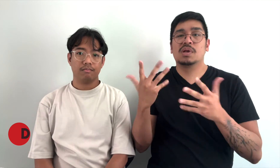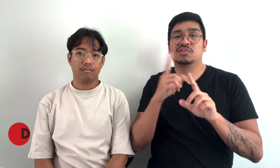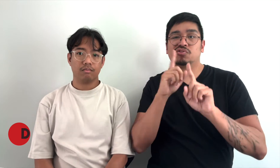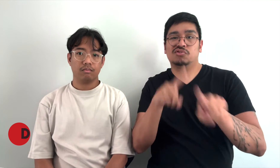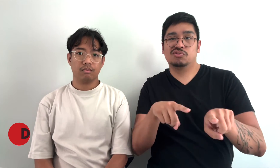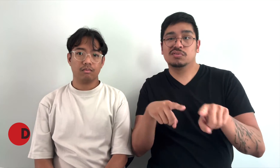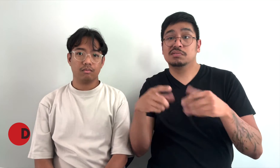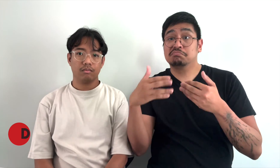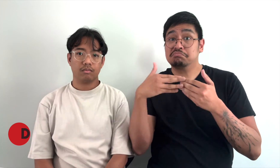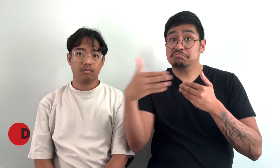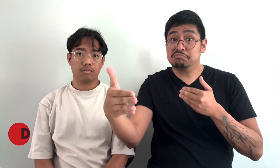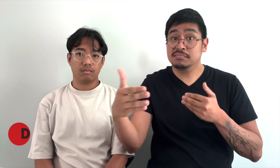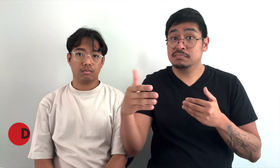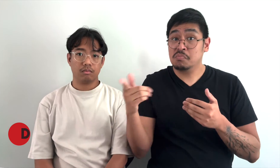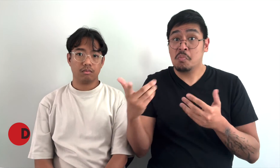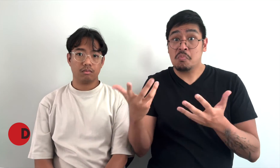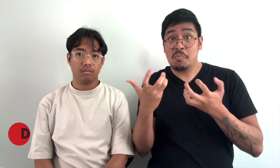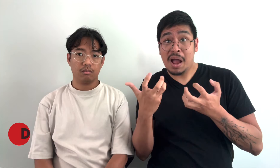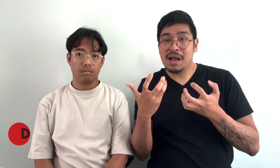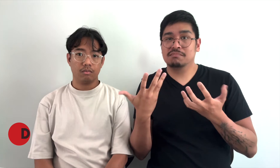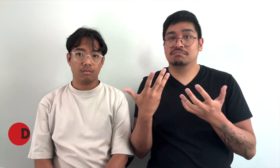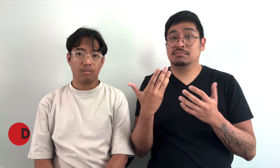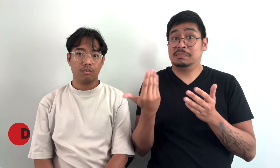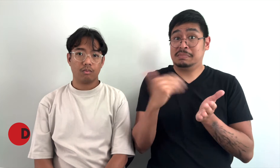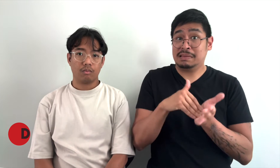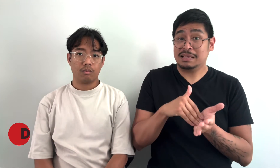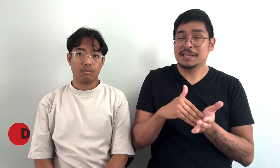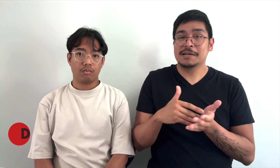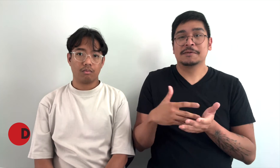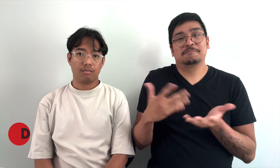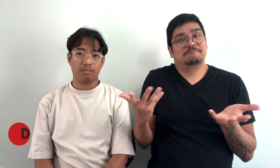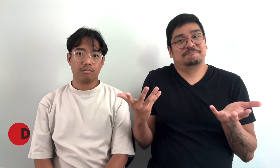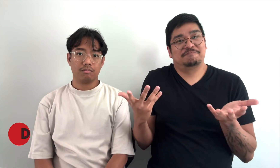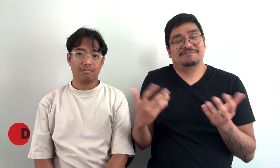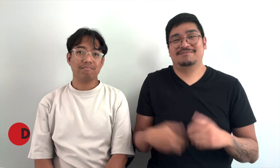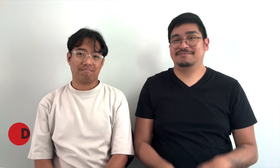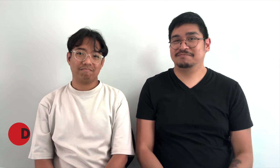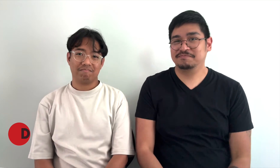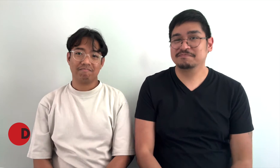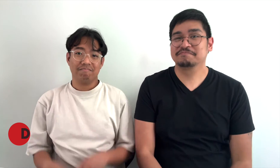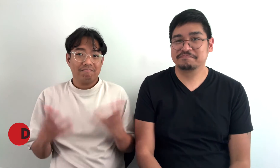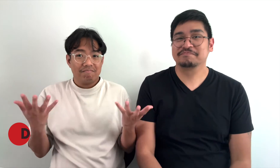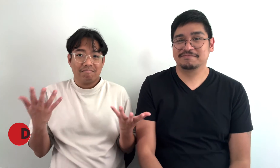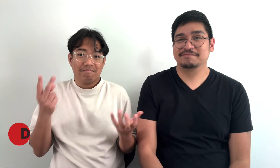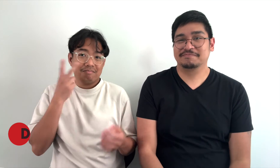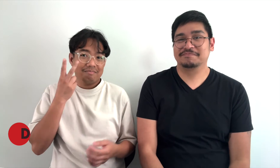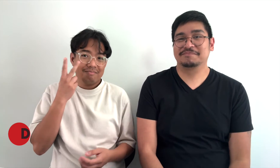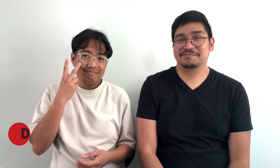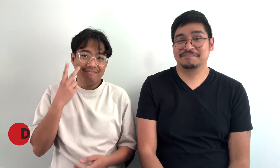If they want it to continue again, it depends. [Vincent}: Let's see!